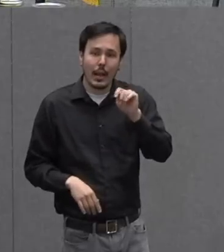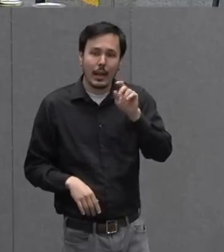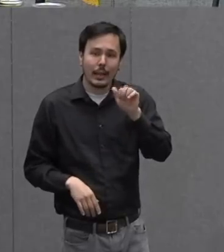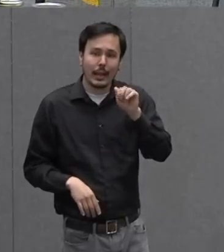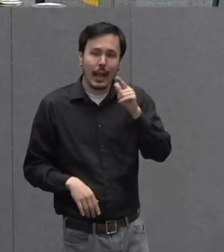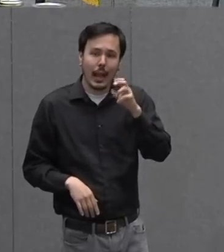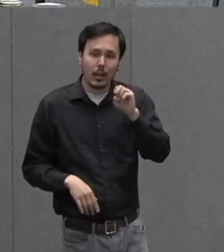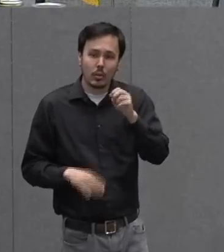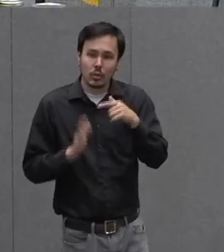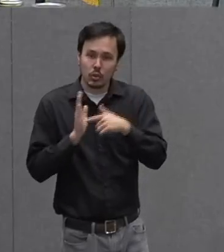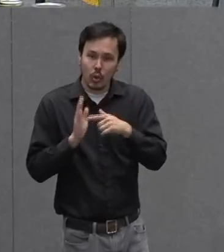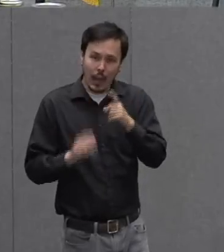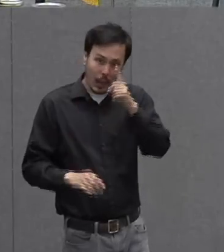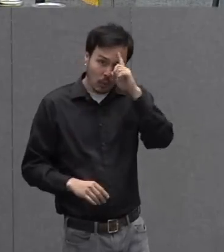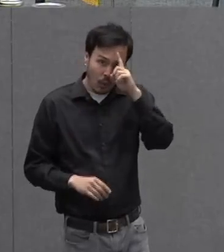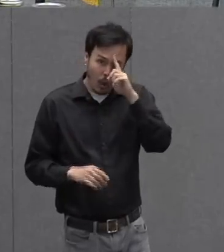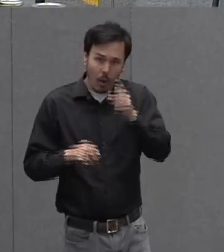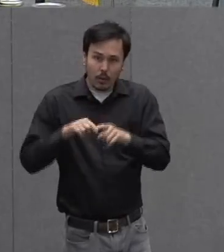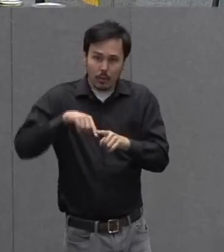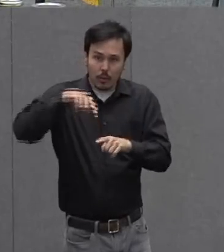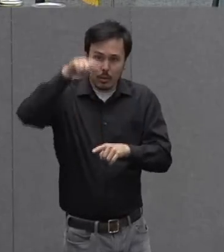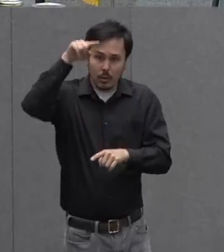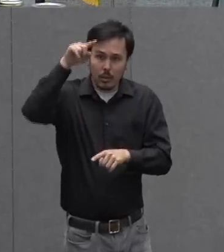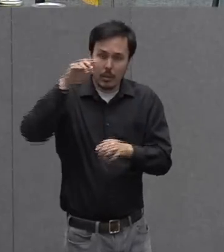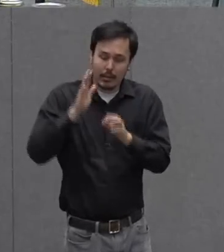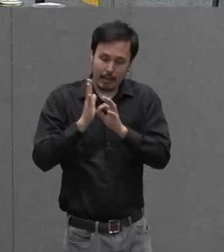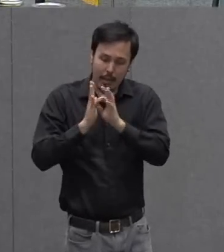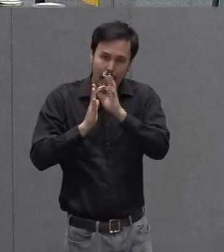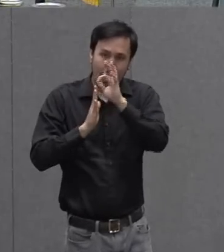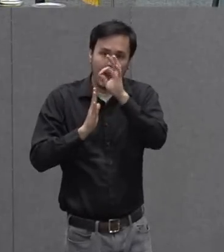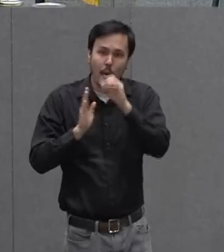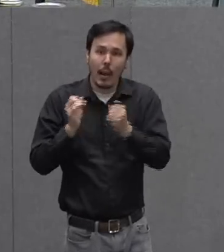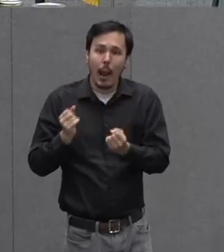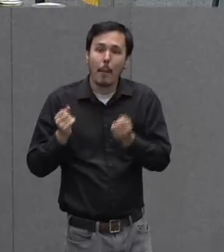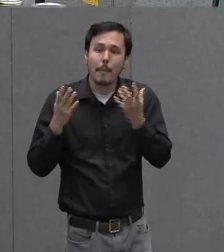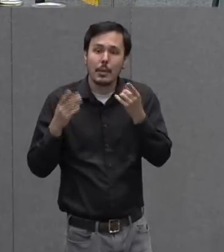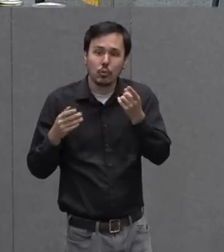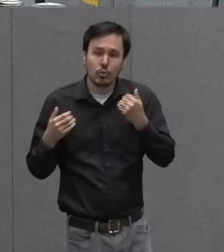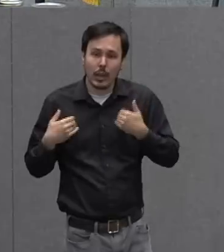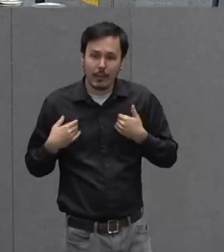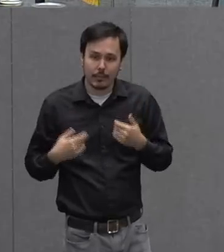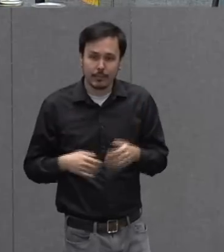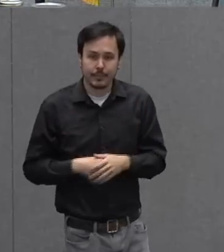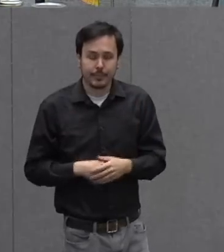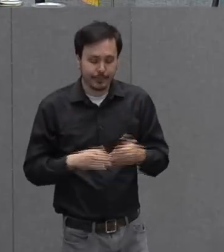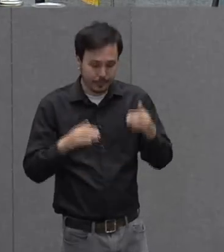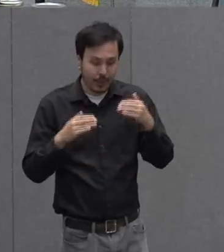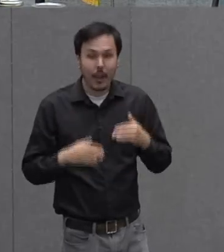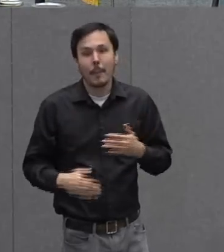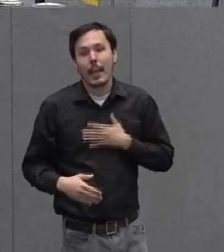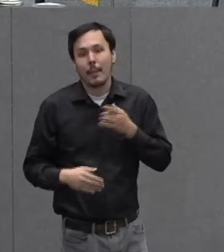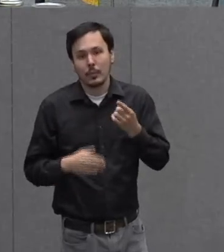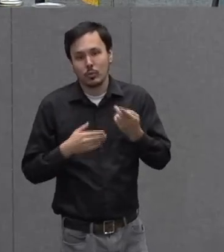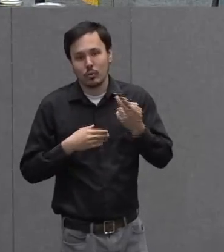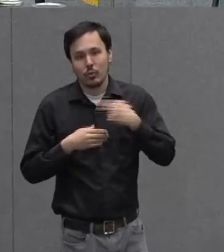happened also, or how many things that were in the jar. So I'm so glad you joined us today and until next time,